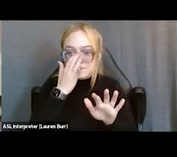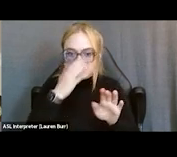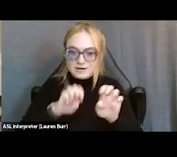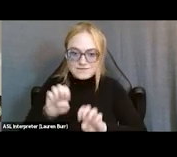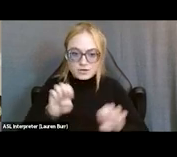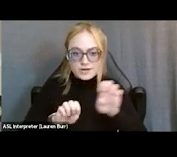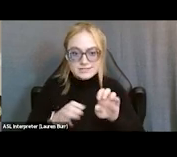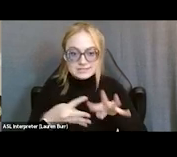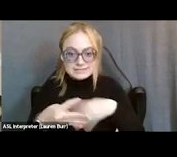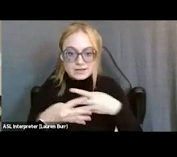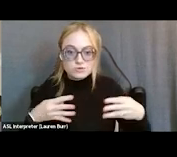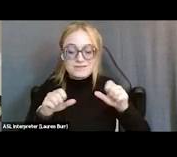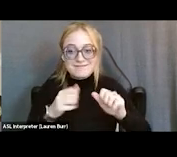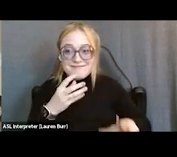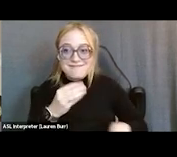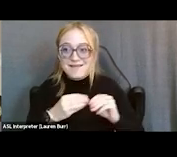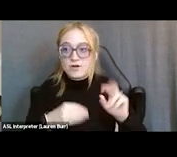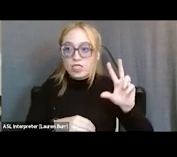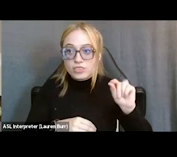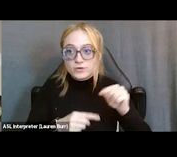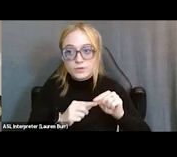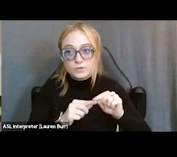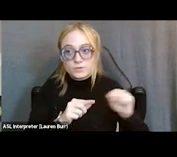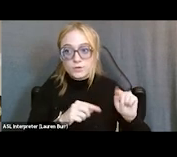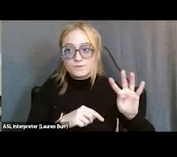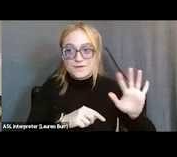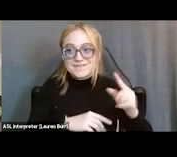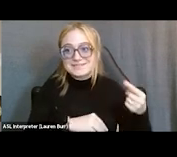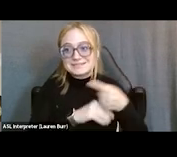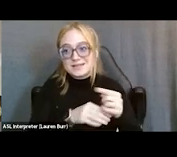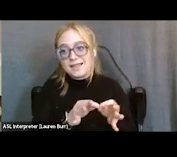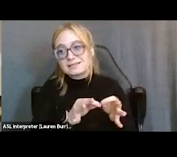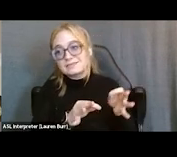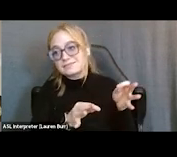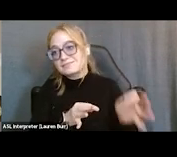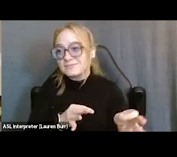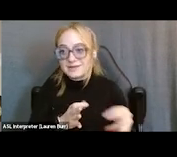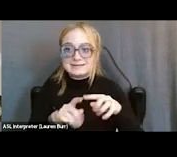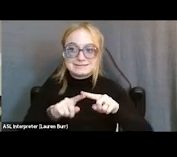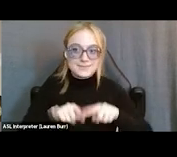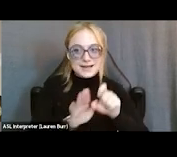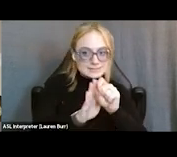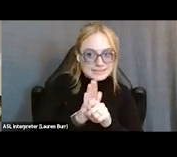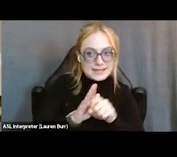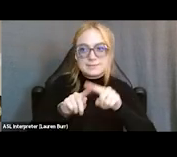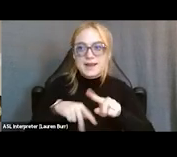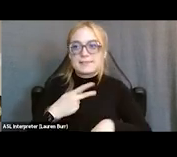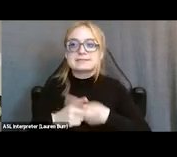and that can add 30 to 45 days depending on the state and depending on type of exam. So if you're able, if you an exam is ordered